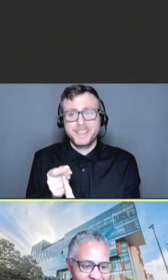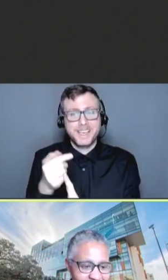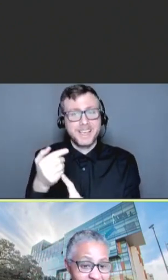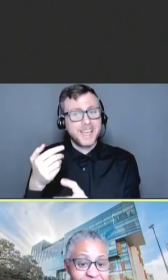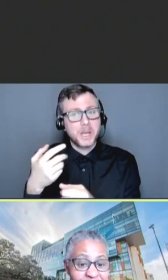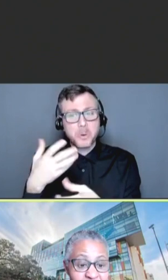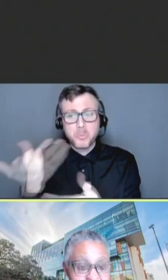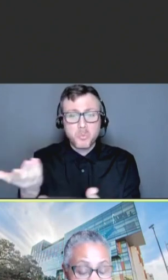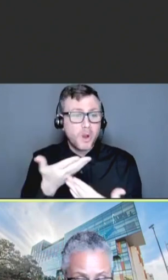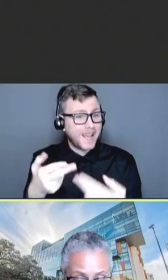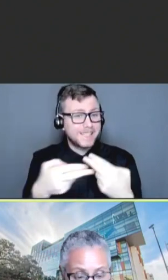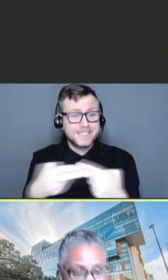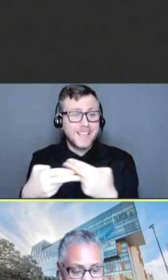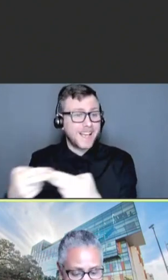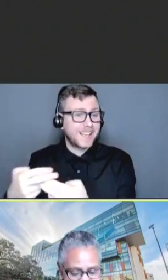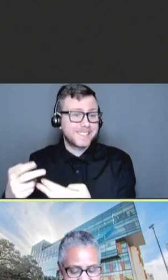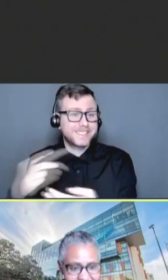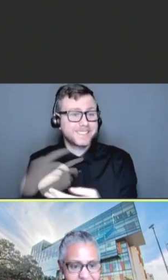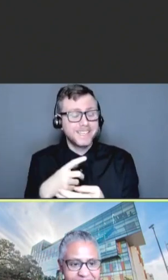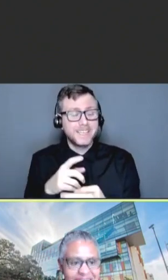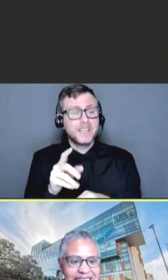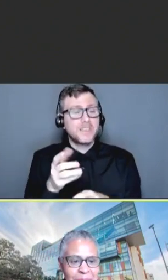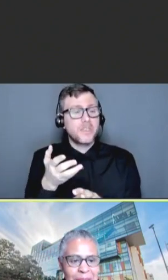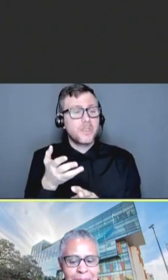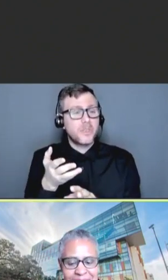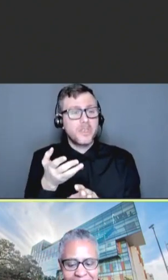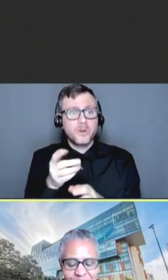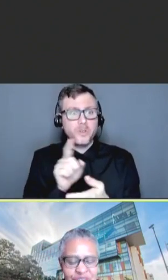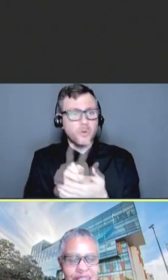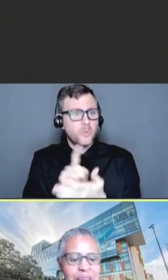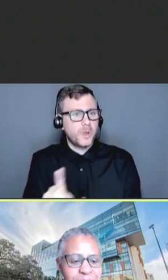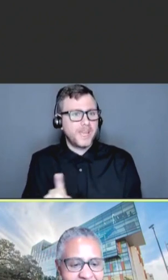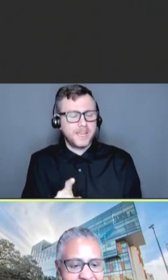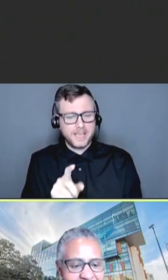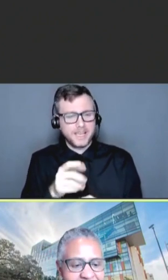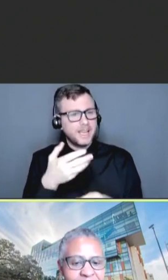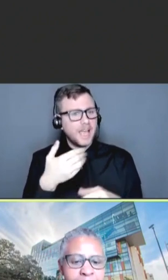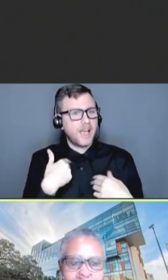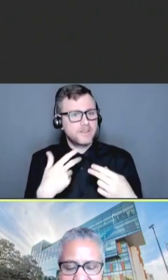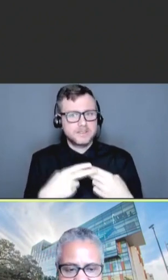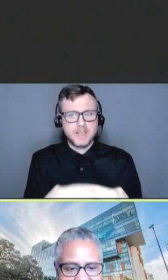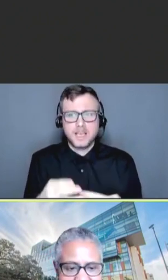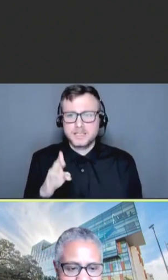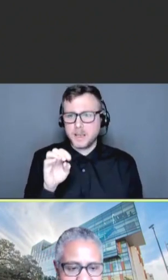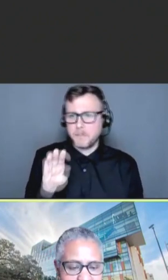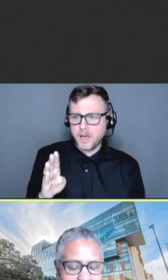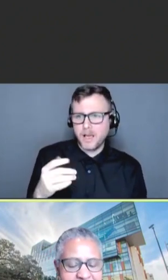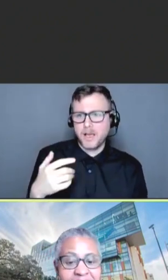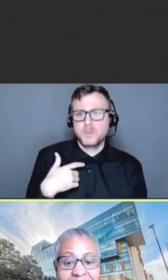every other week before we meet, slides that Bob and I don't create but that have helped us frame a